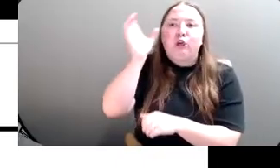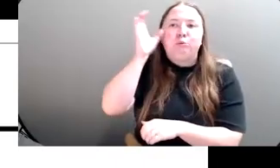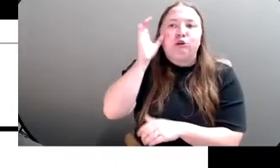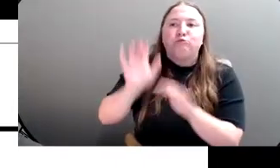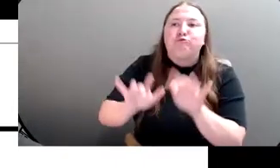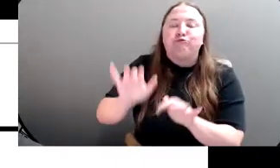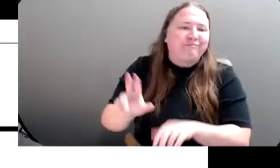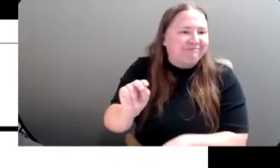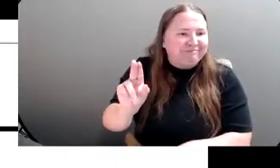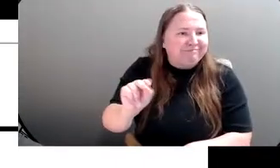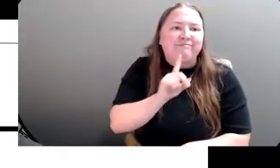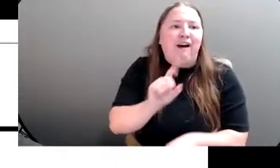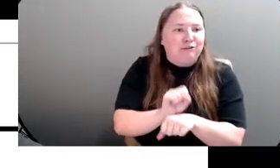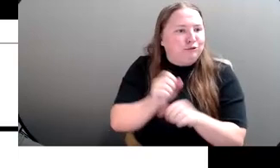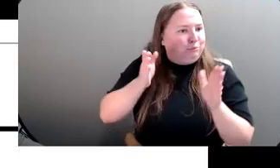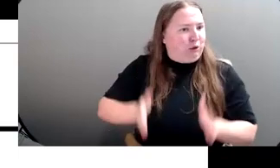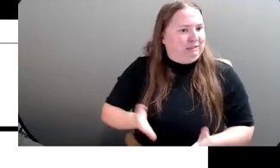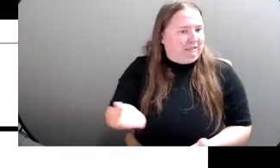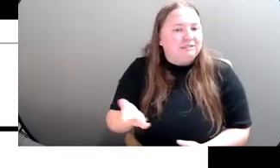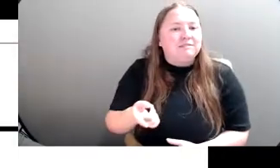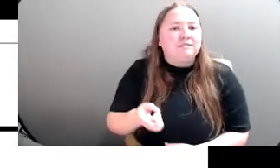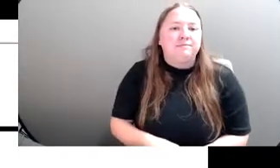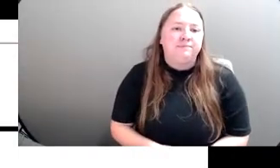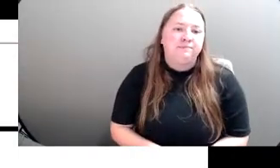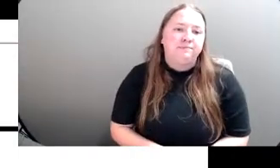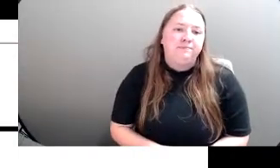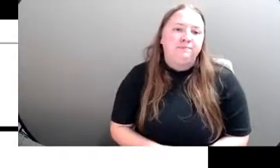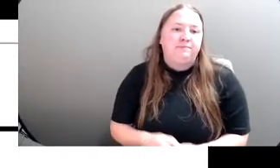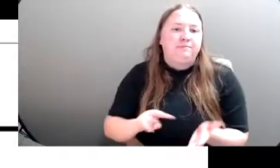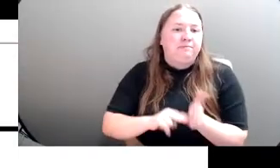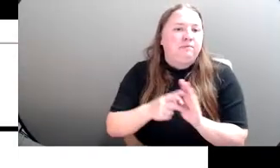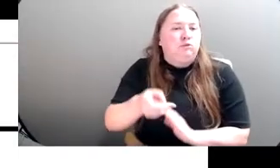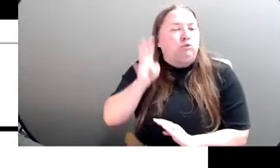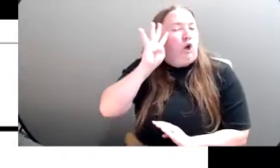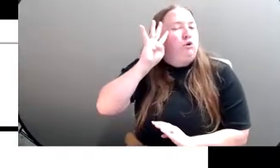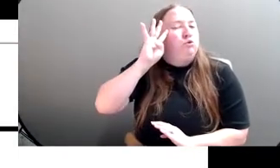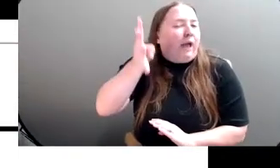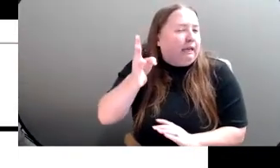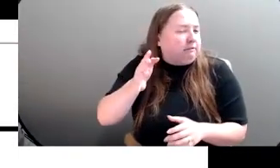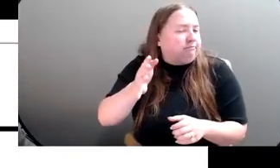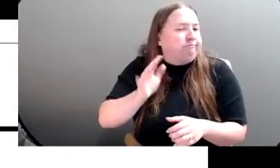This is a way that you are, creating a kind of a community of learners.